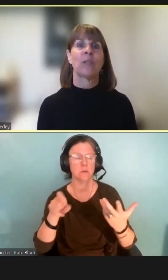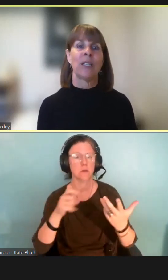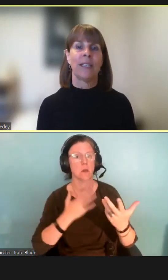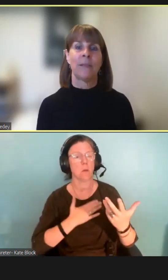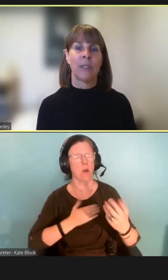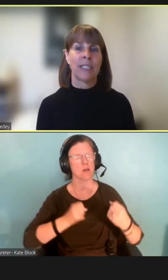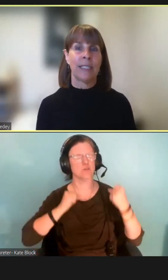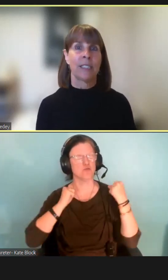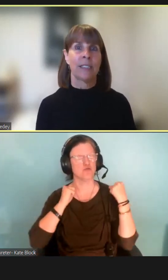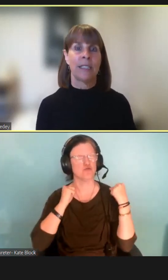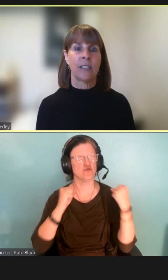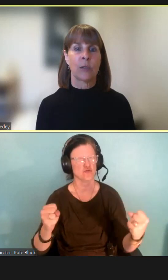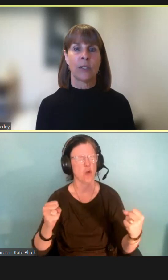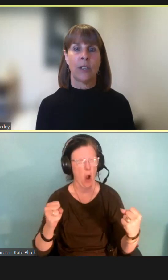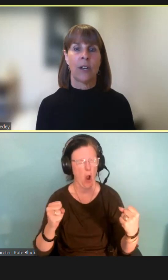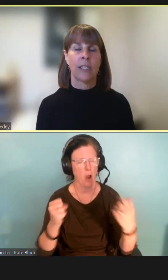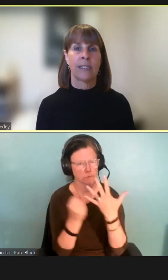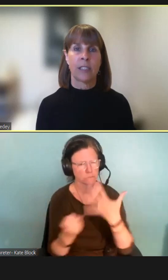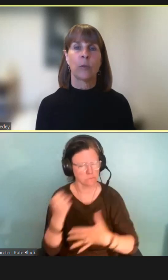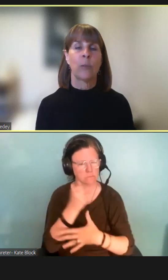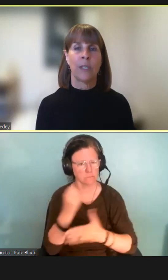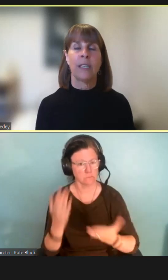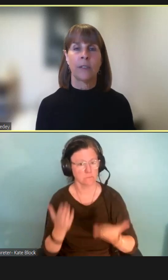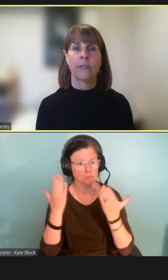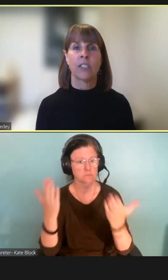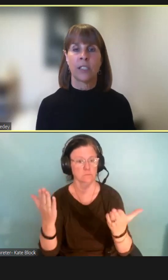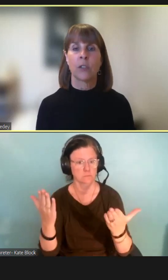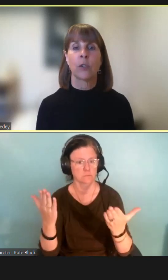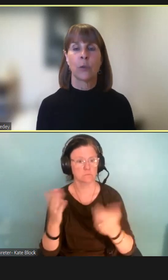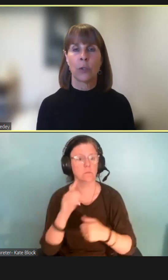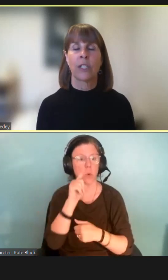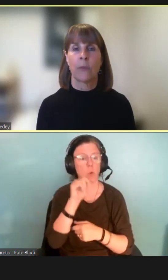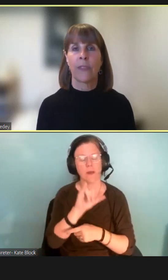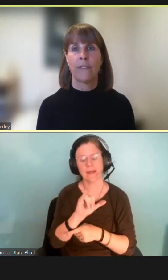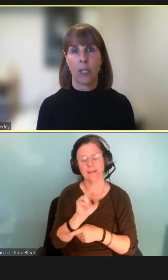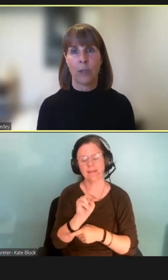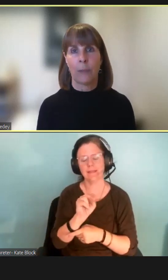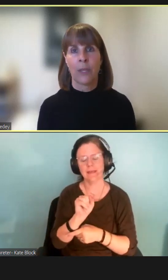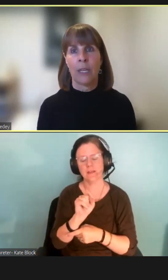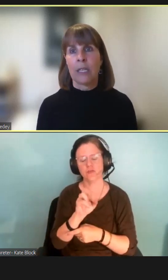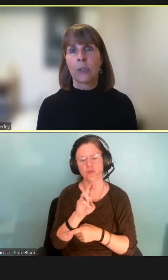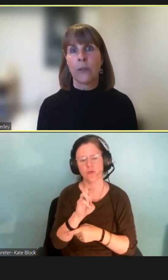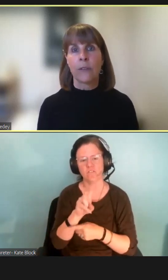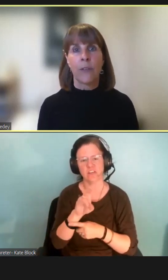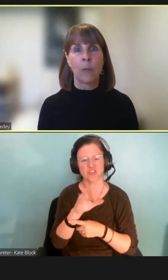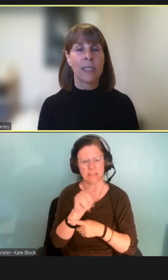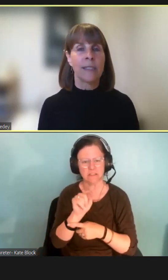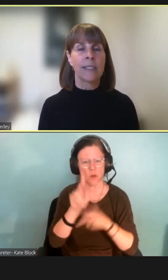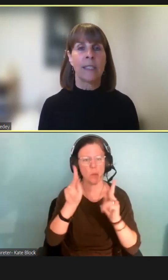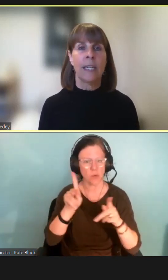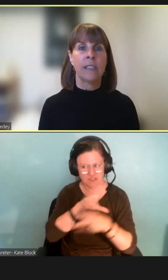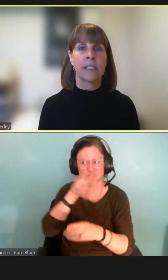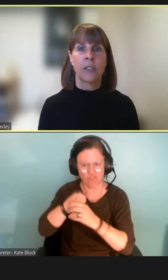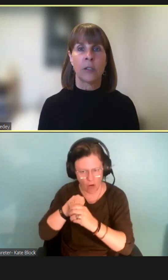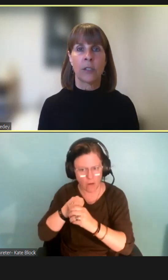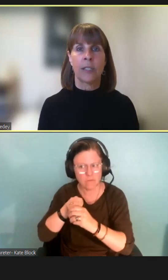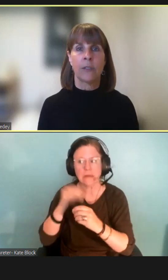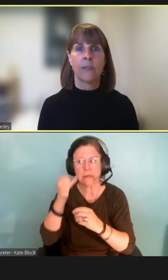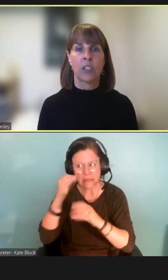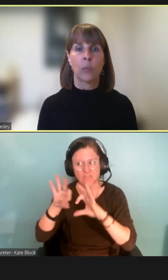recomendation in this regard is that it would be the interventionist who's working with the family so if the family is engaged in An Early Intervention